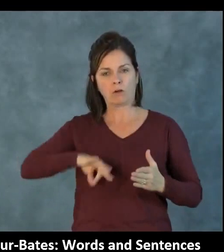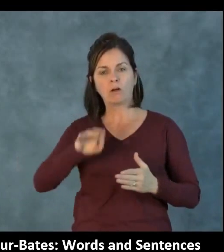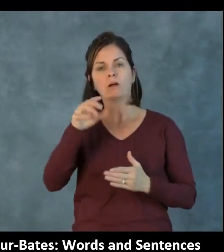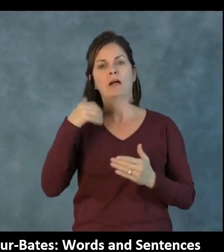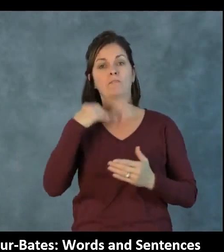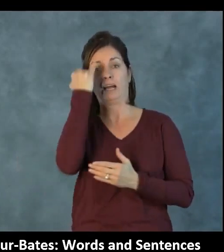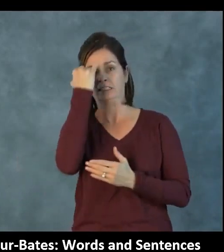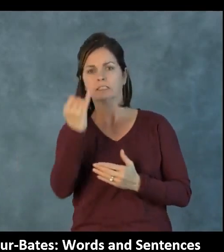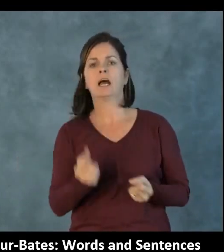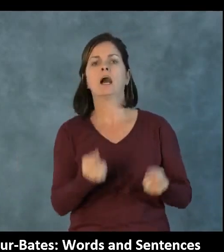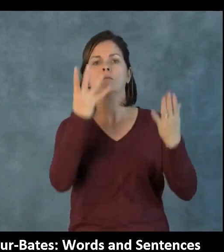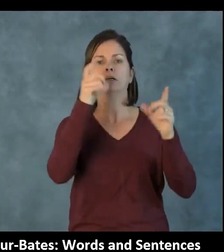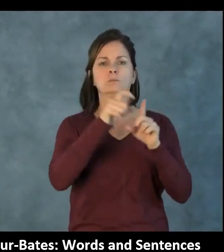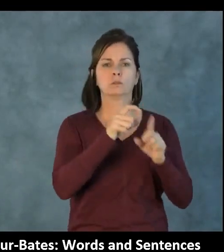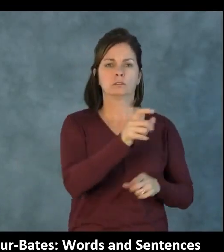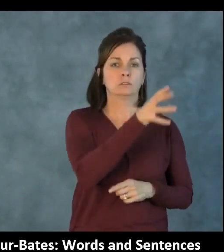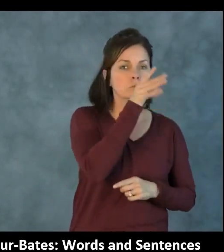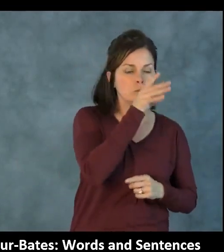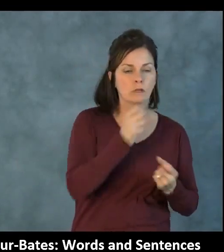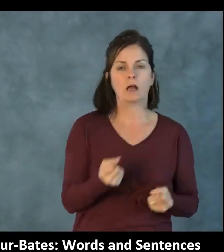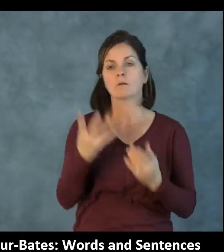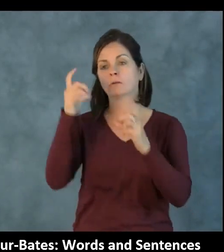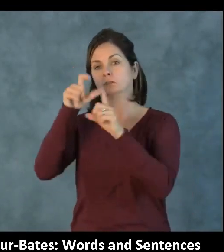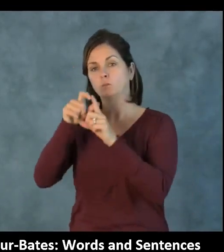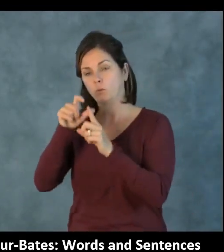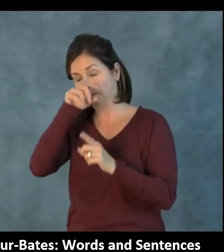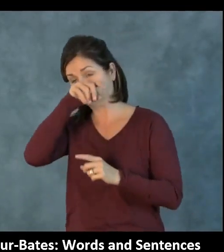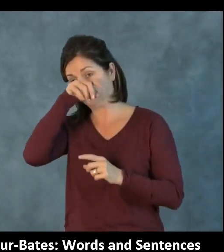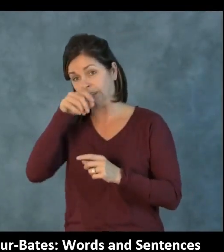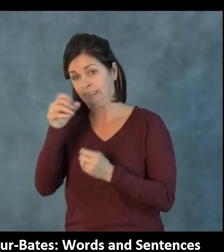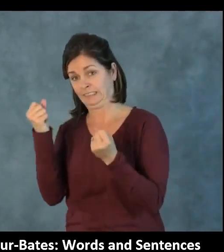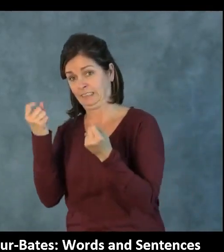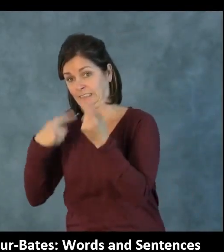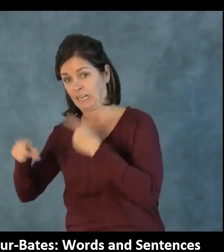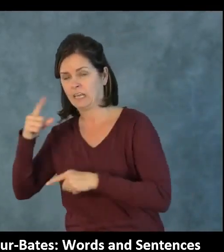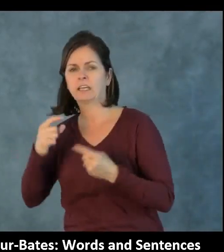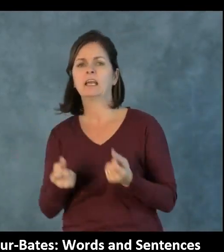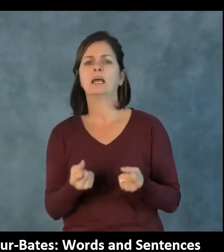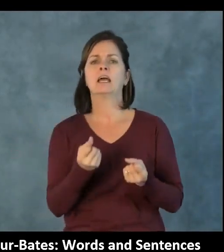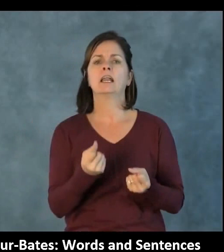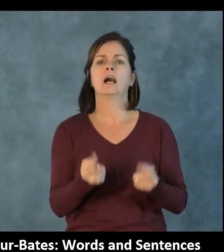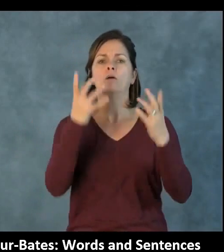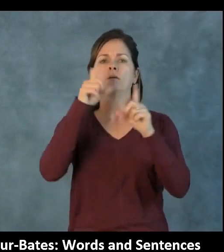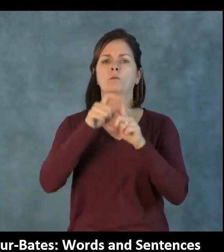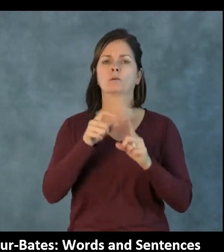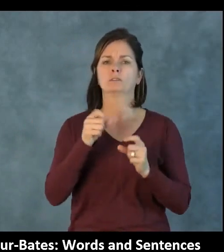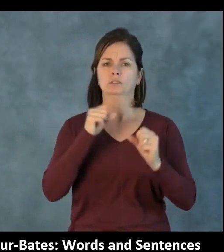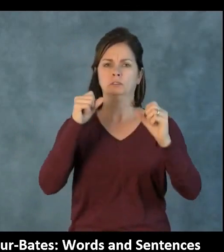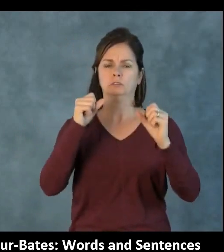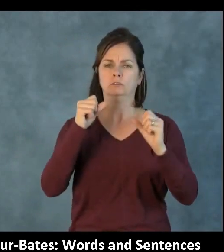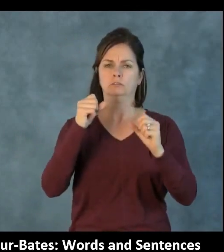what proportion are signed, and what proportion are being done in both modalities.